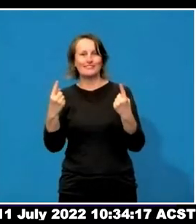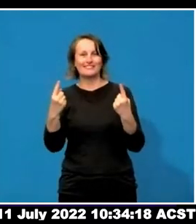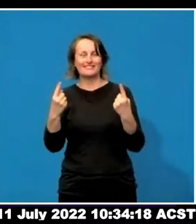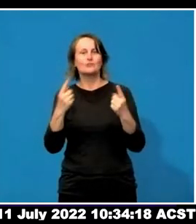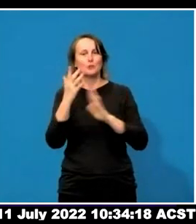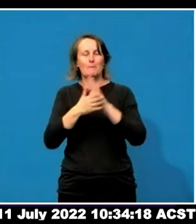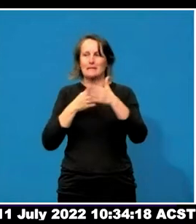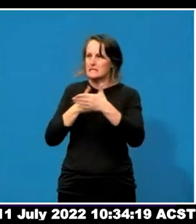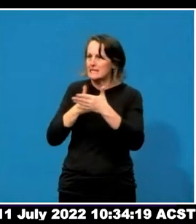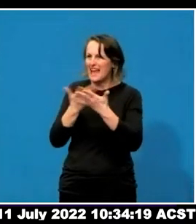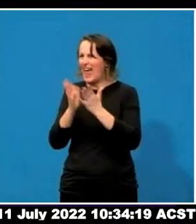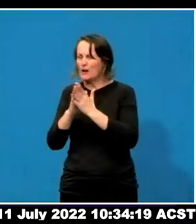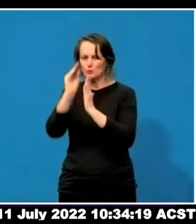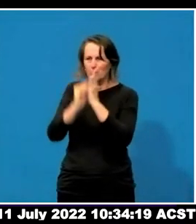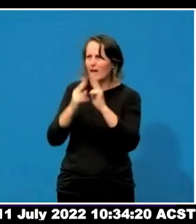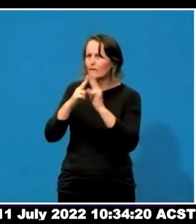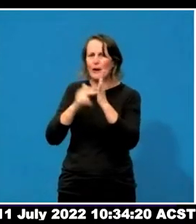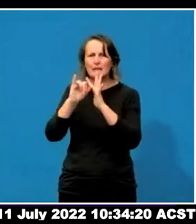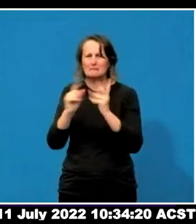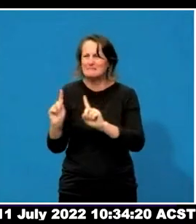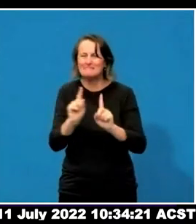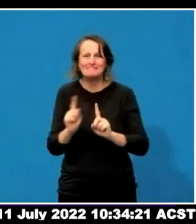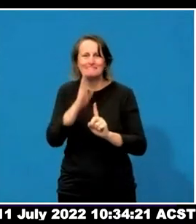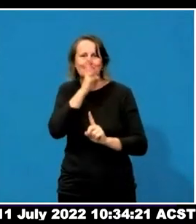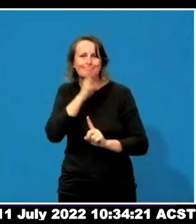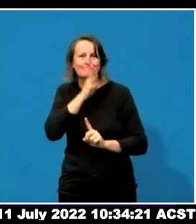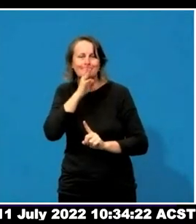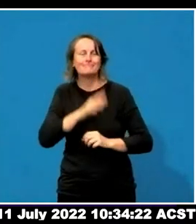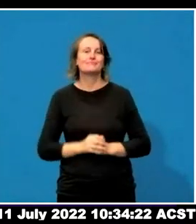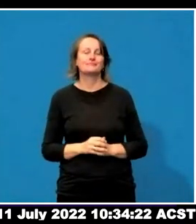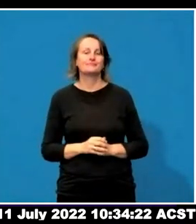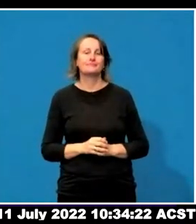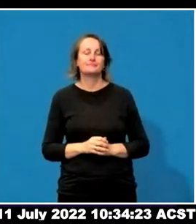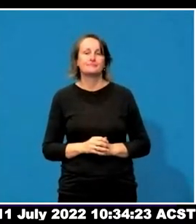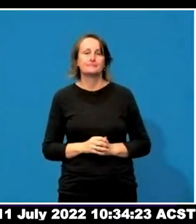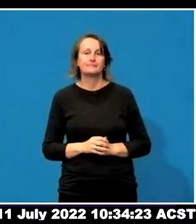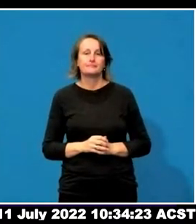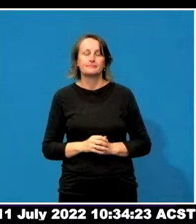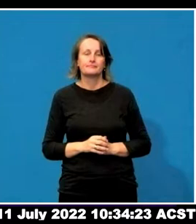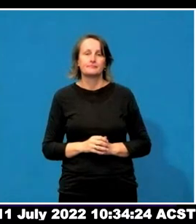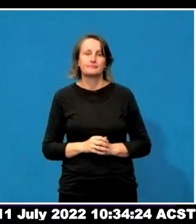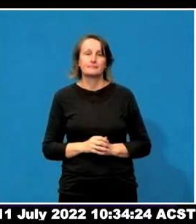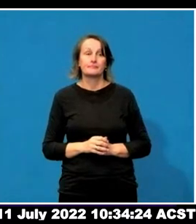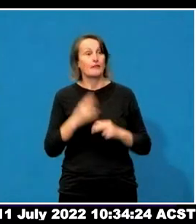Fourthly, a lack of appropriate qualified and knowledgeable service providers in remote and very remote areas.